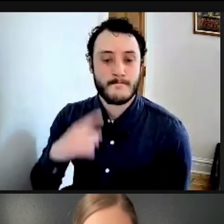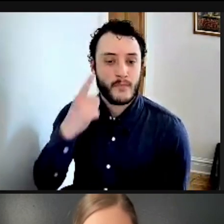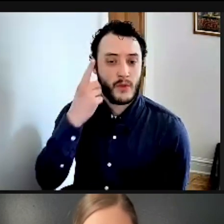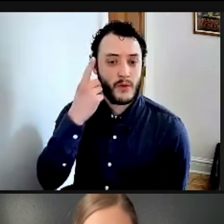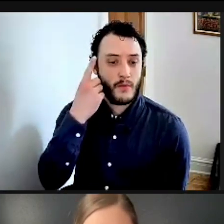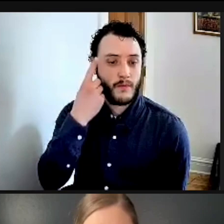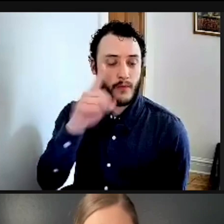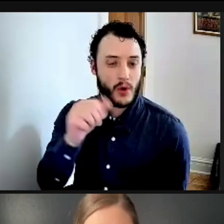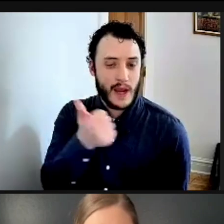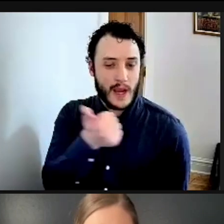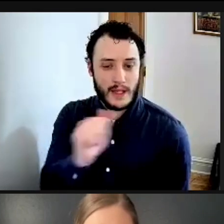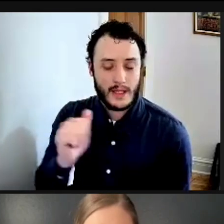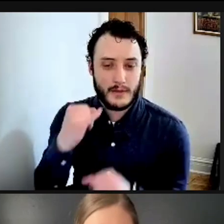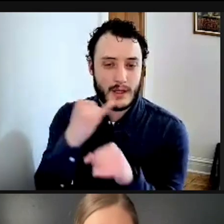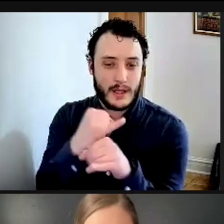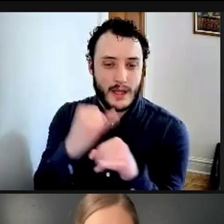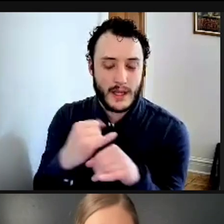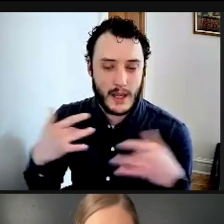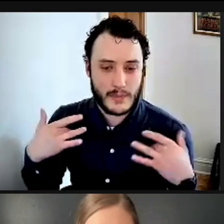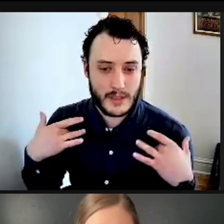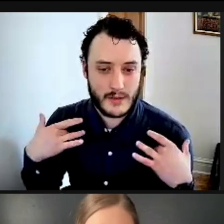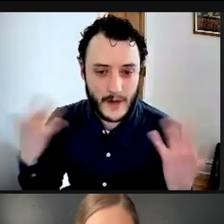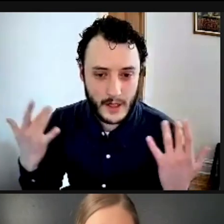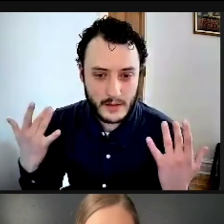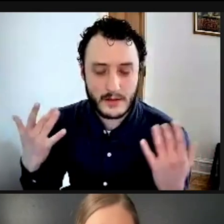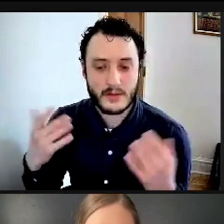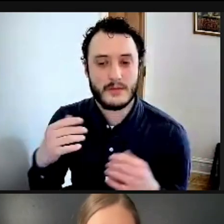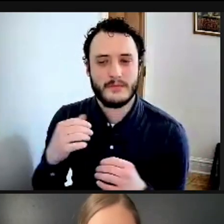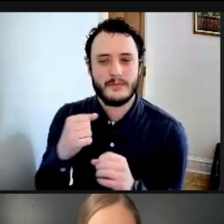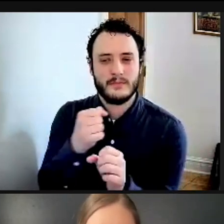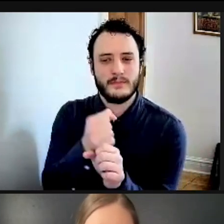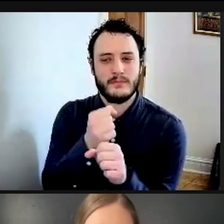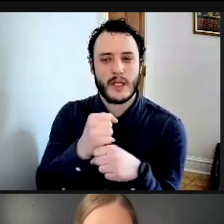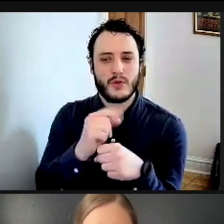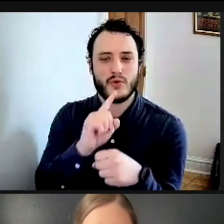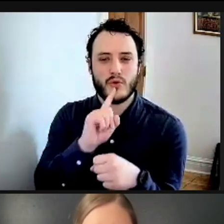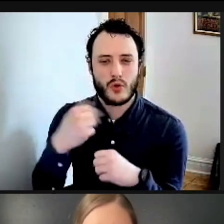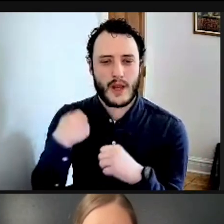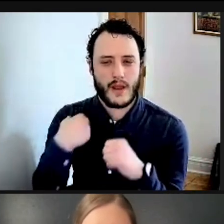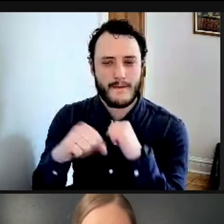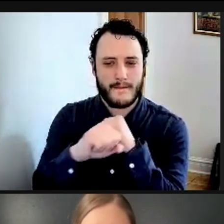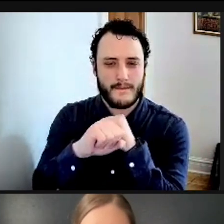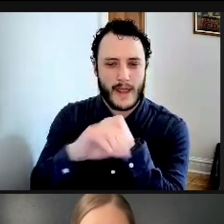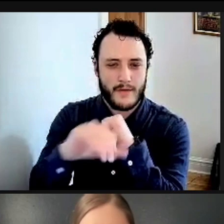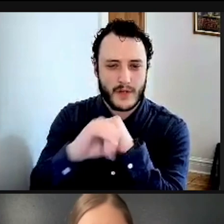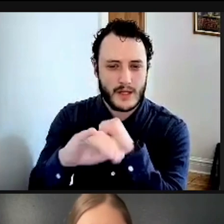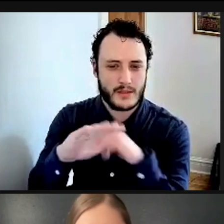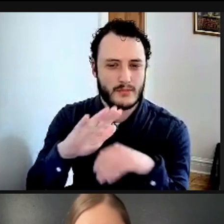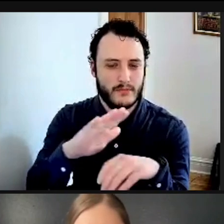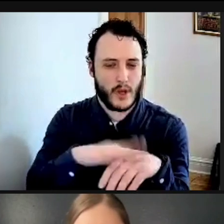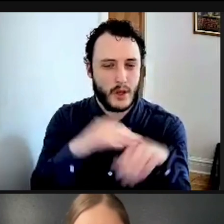That's a good question. This is Ben. Really, for any campus event, you